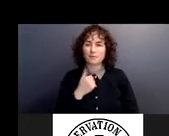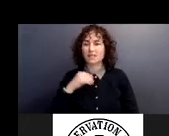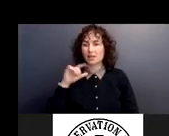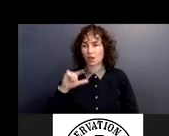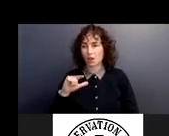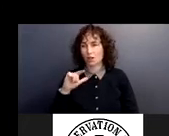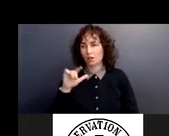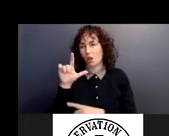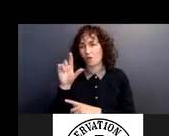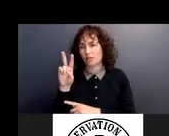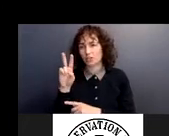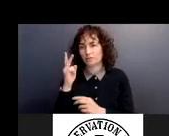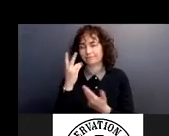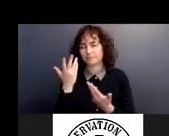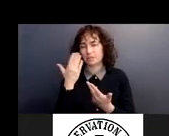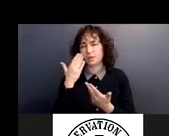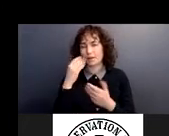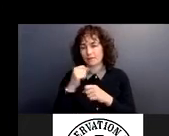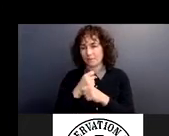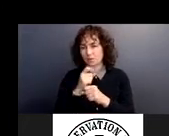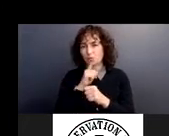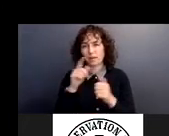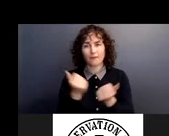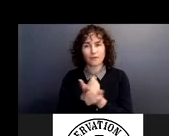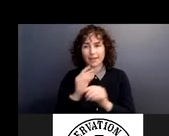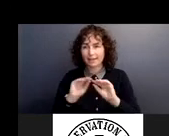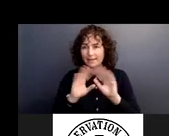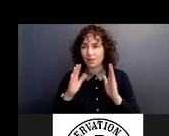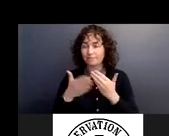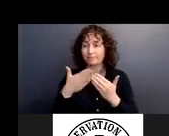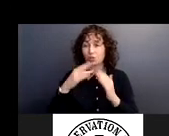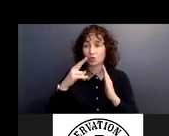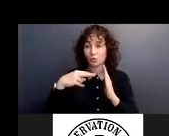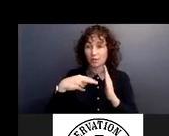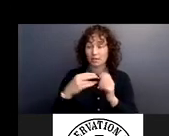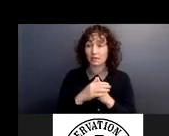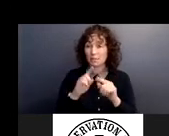And so I have to make sure that everything is clear and easy to read, but also that there's lots of space